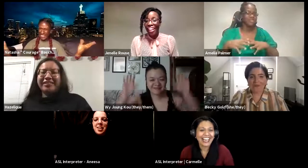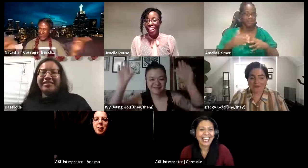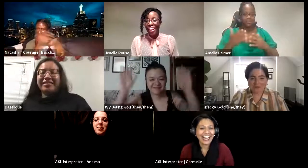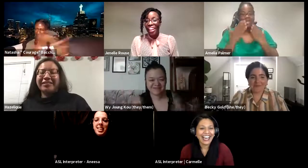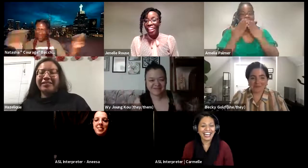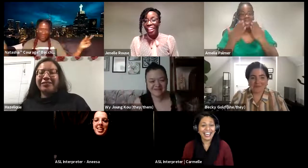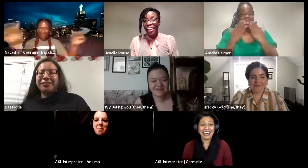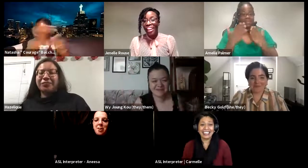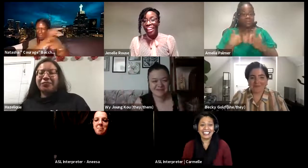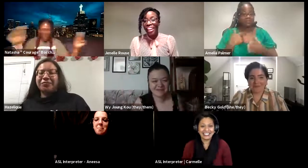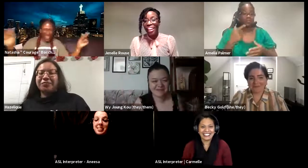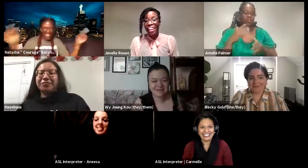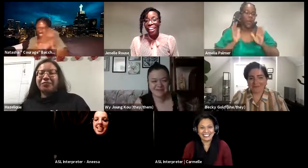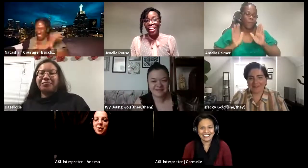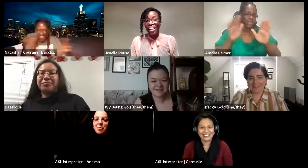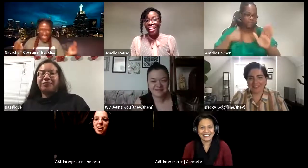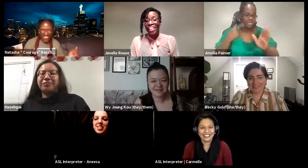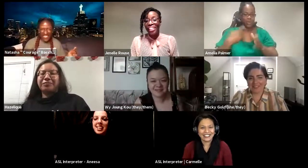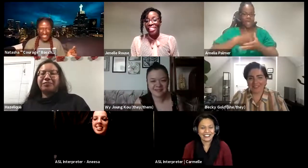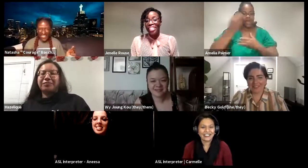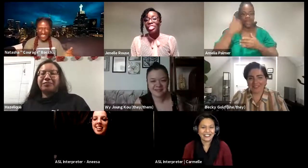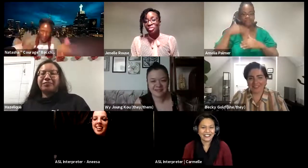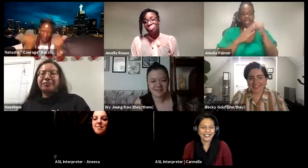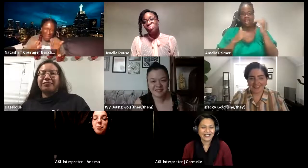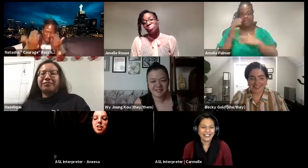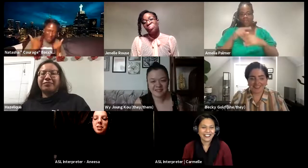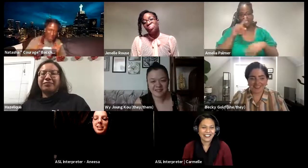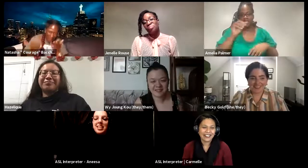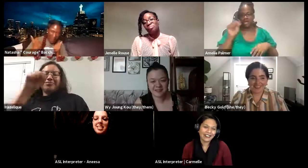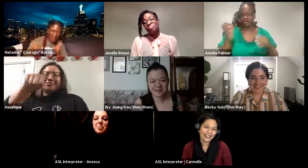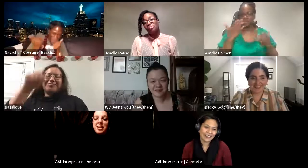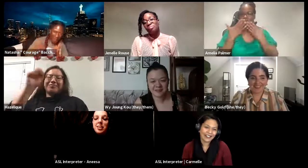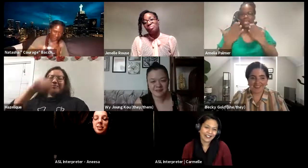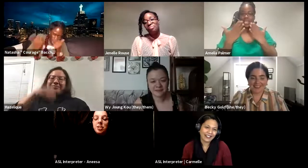i don't like having the camera on me but thank you regardless for pushing me to